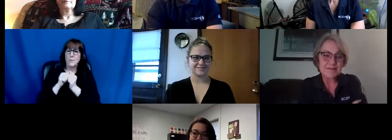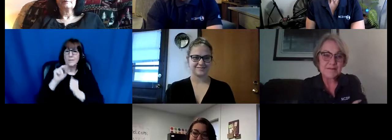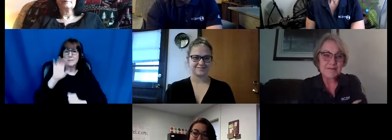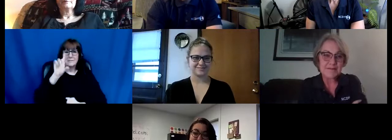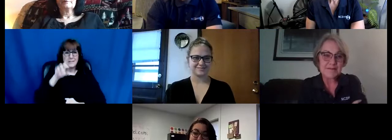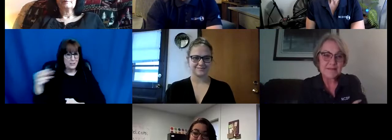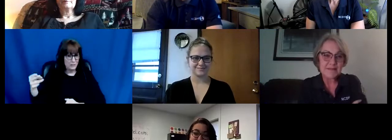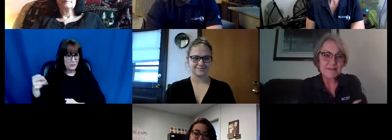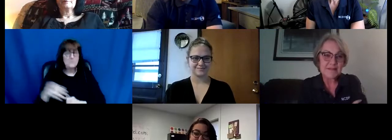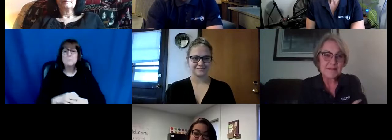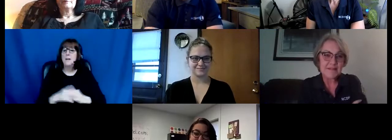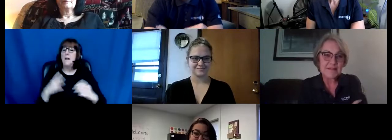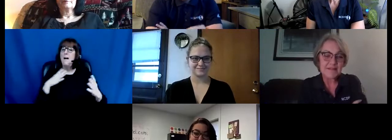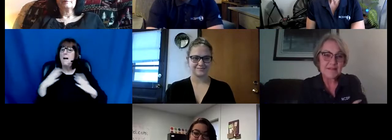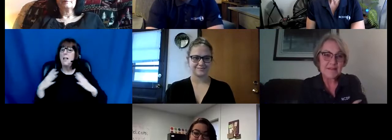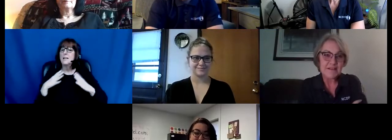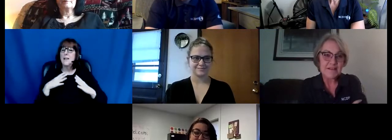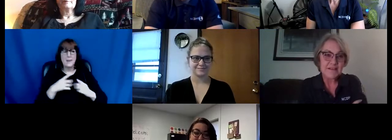The holiday season is quickly coming up on us